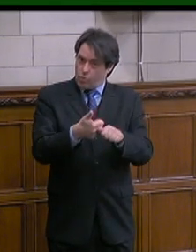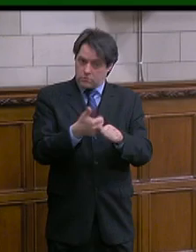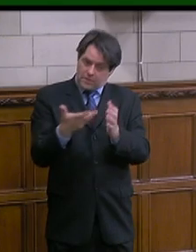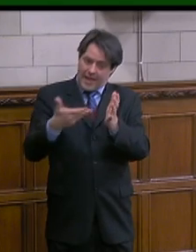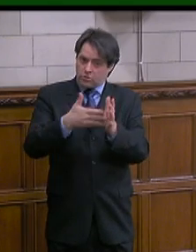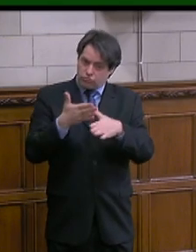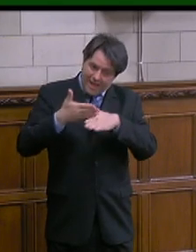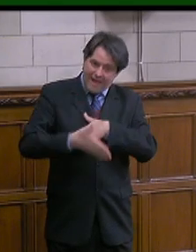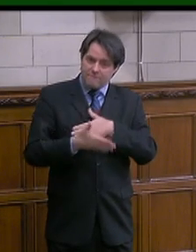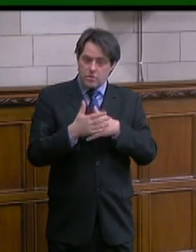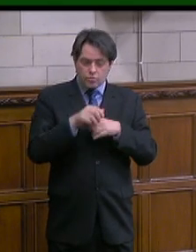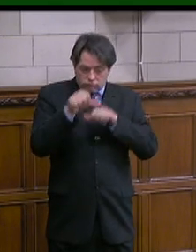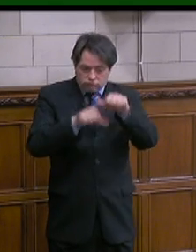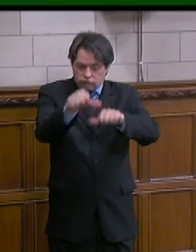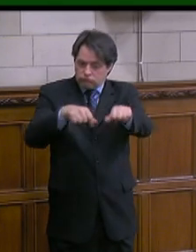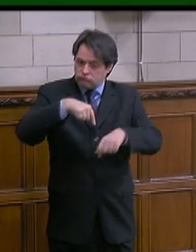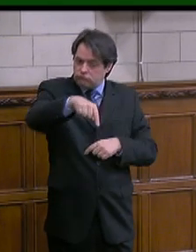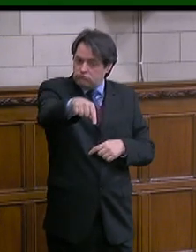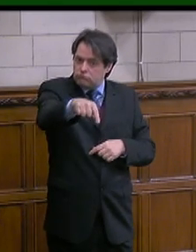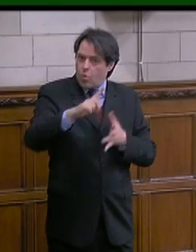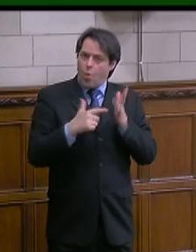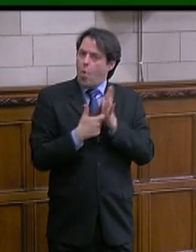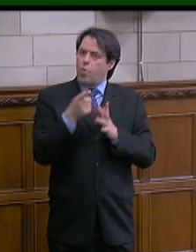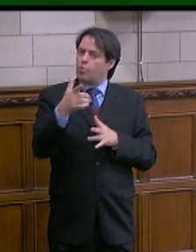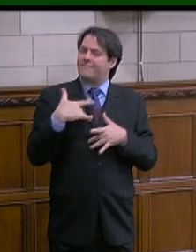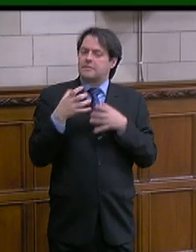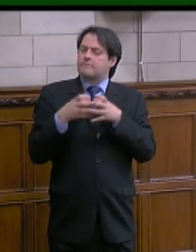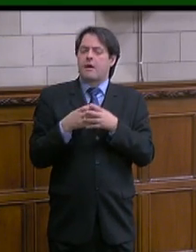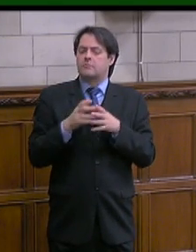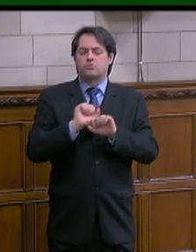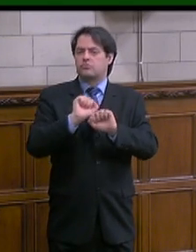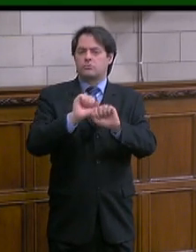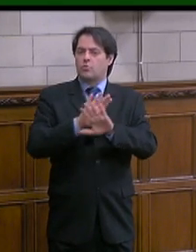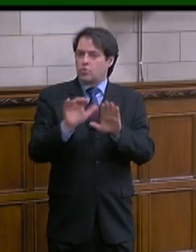efforts to get to that point, or is it not the Department’s role to encourage that?